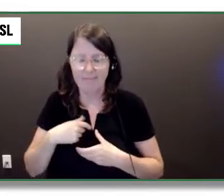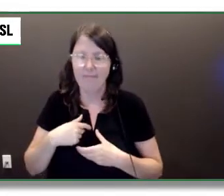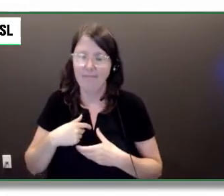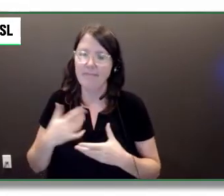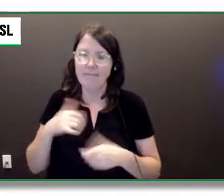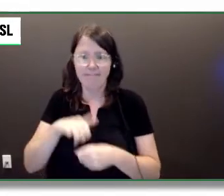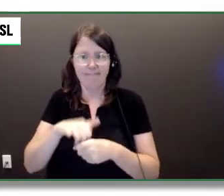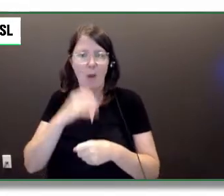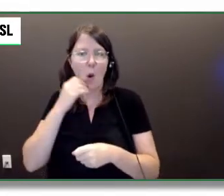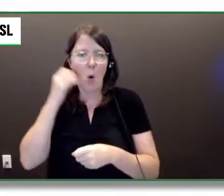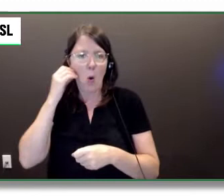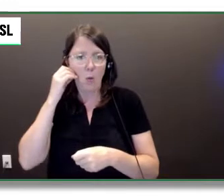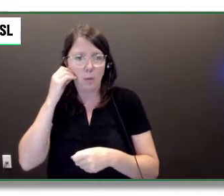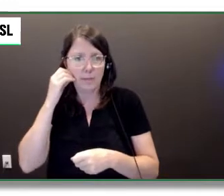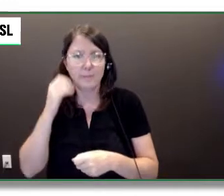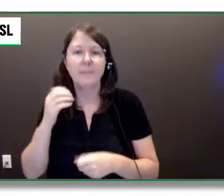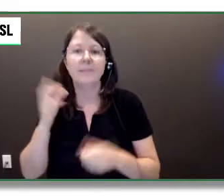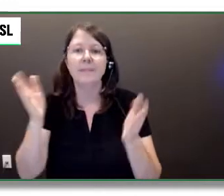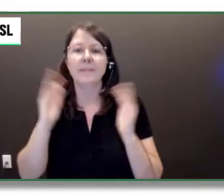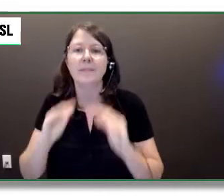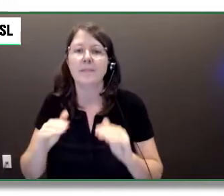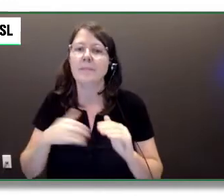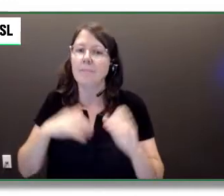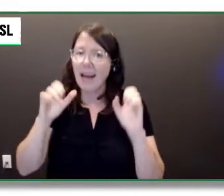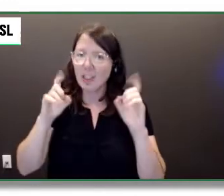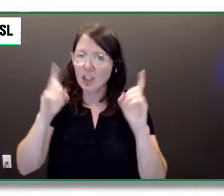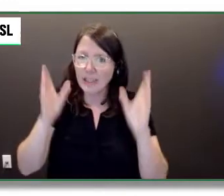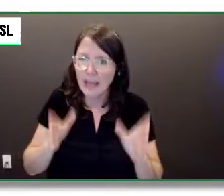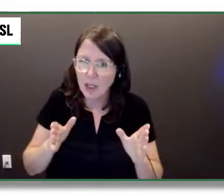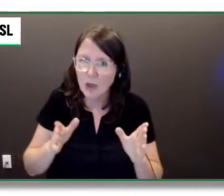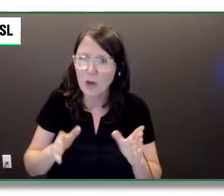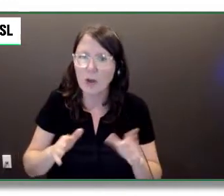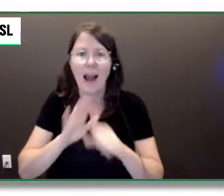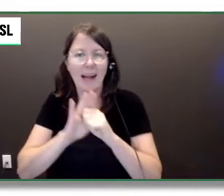to talk about it today. I am an Educator, Activist and Consultant.